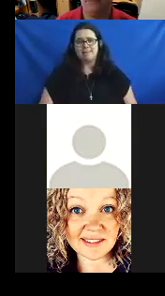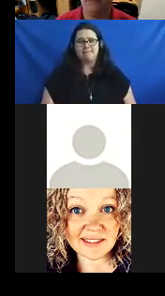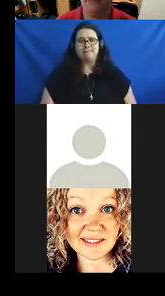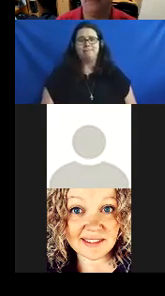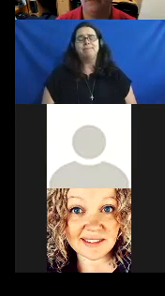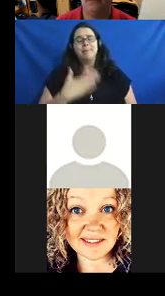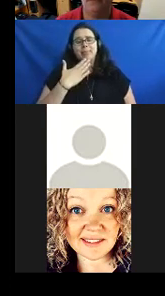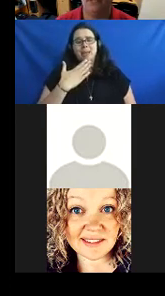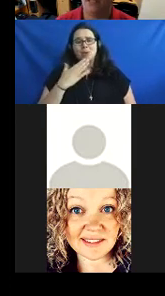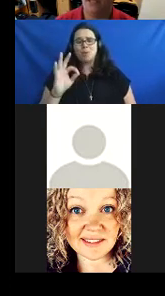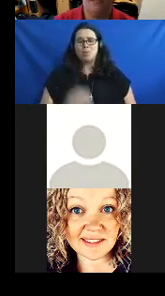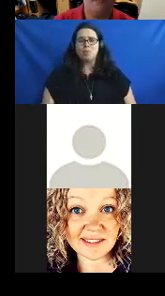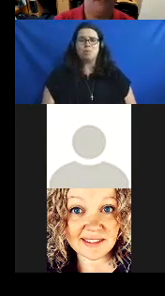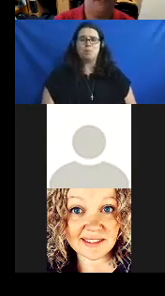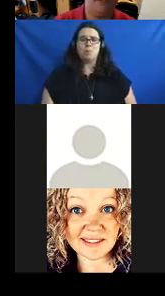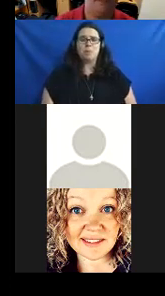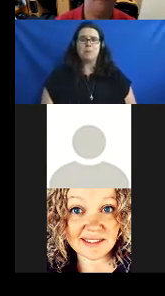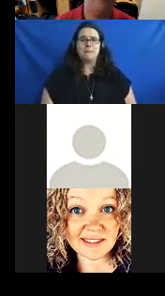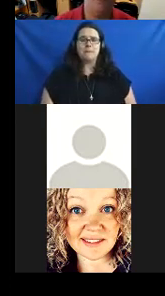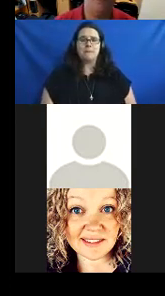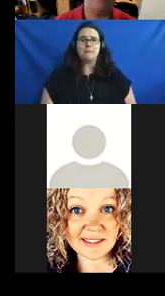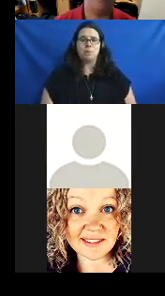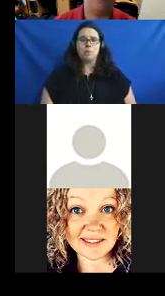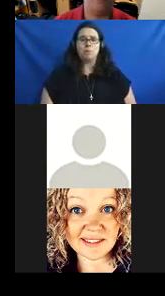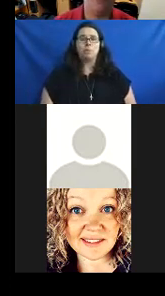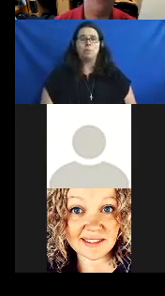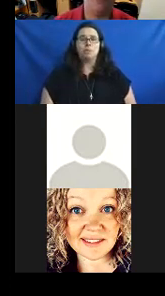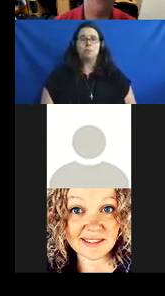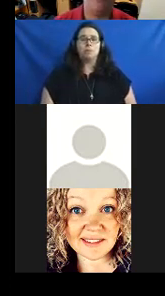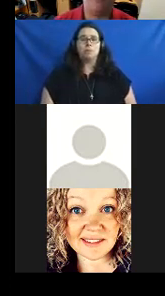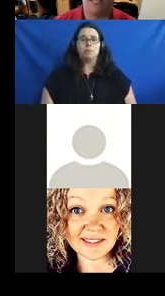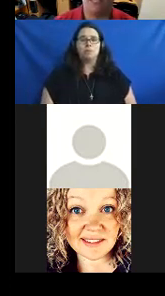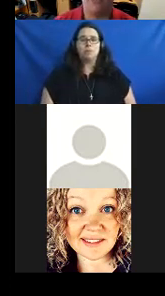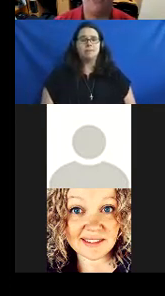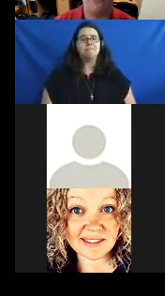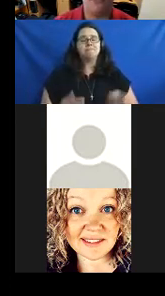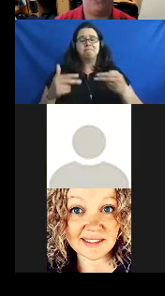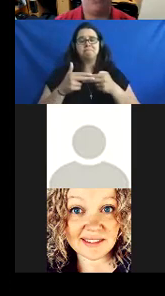Laura: THANK YOU. Rachael: SO, I HAVE A SLIDE HERE SHOWING A PROGRESSION OF